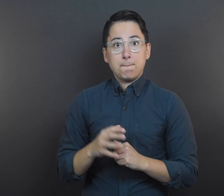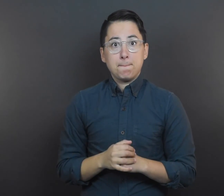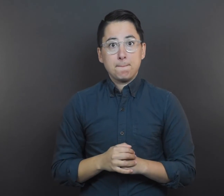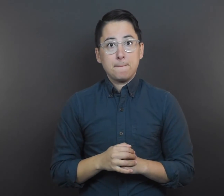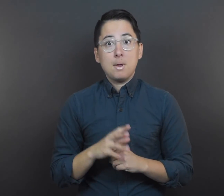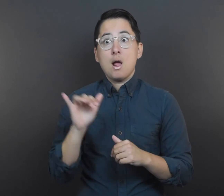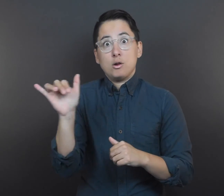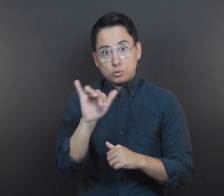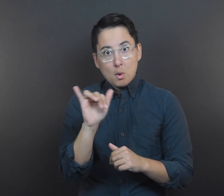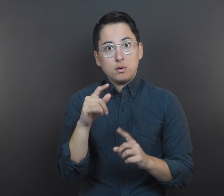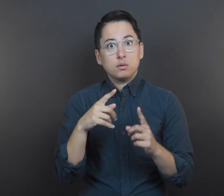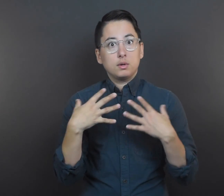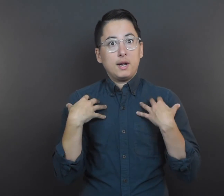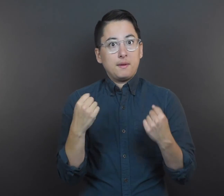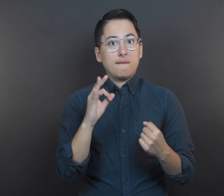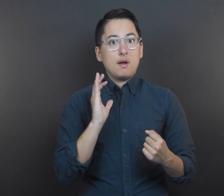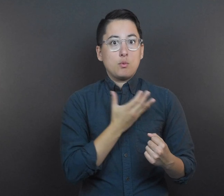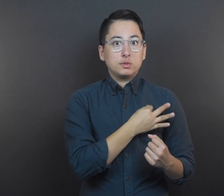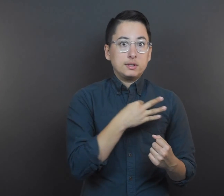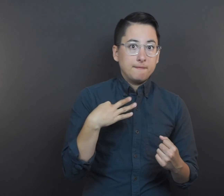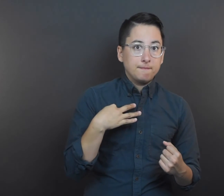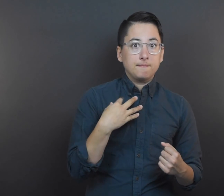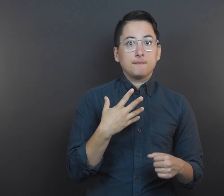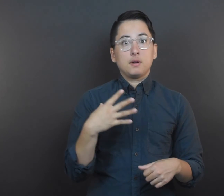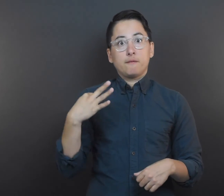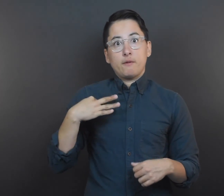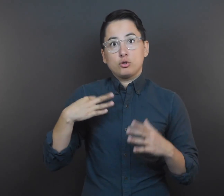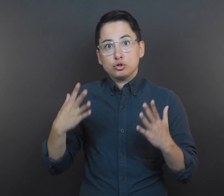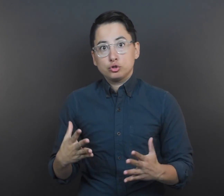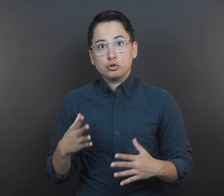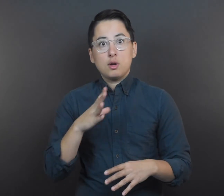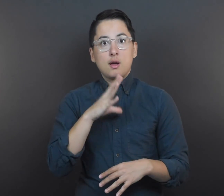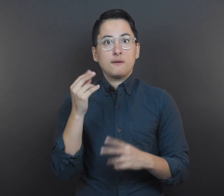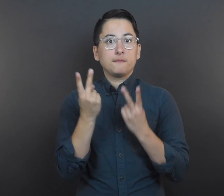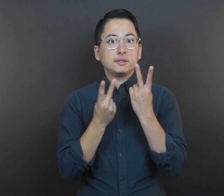aquarium visitors.”